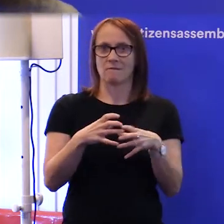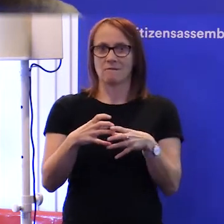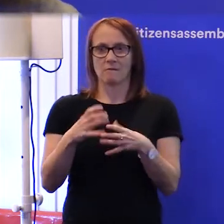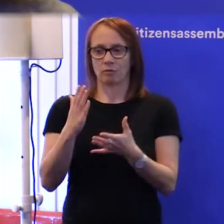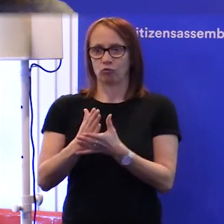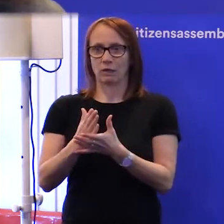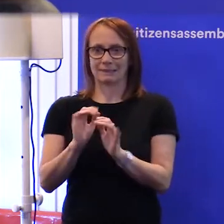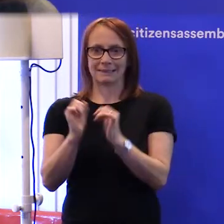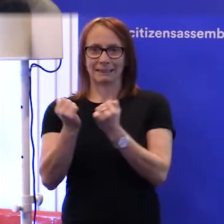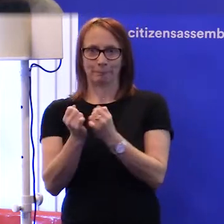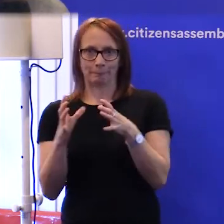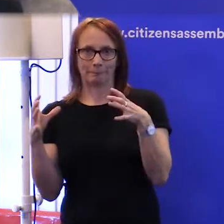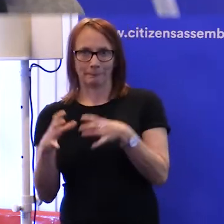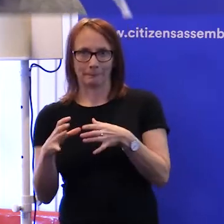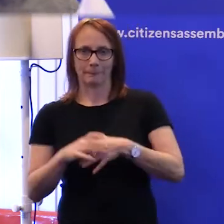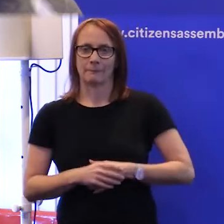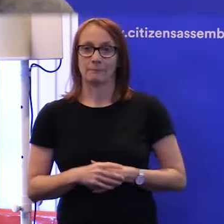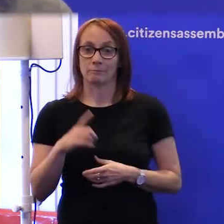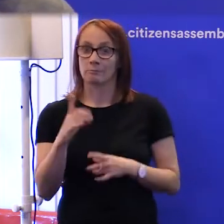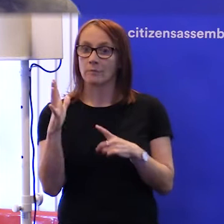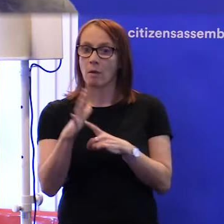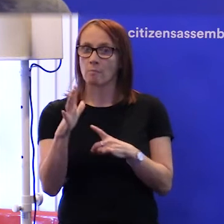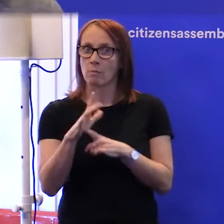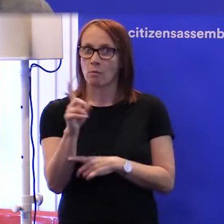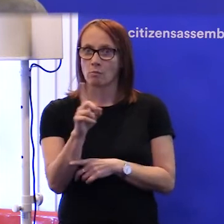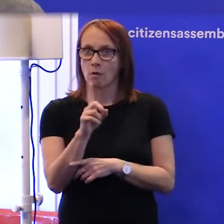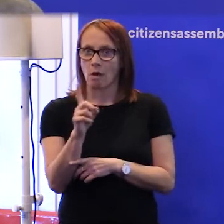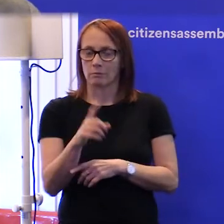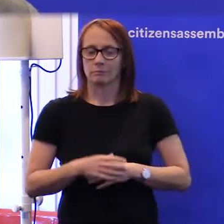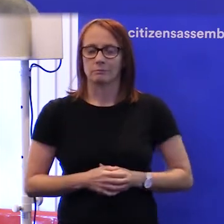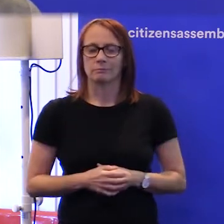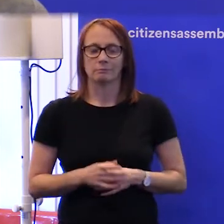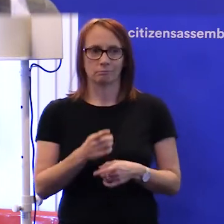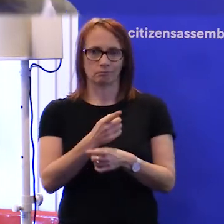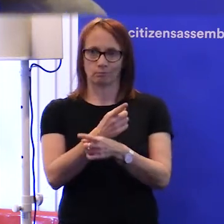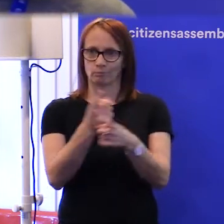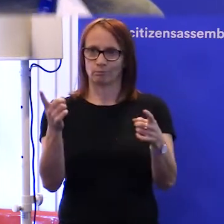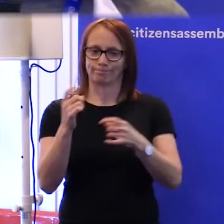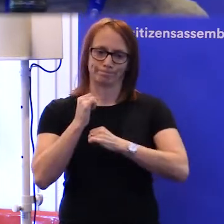assembly team but most importantly for me it shows the trust and commitment